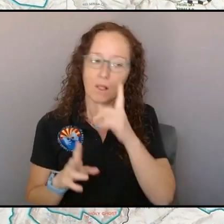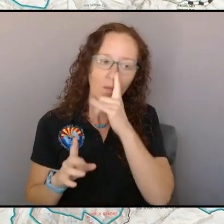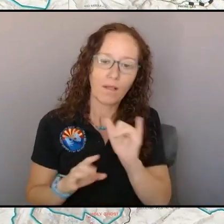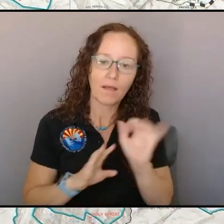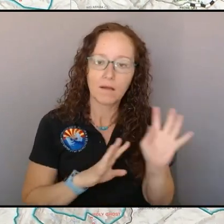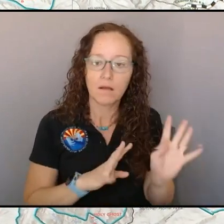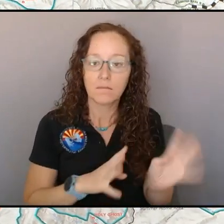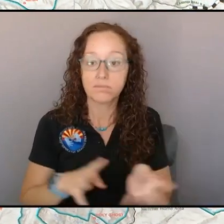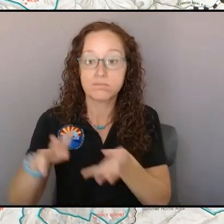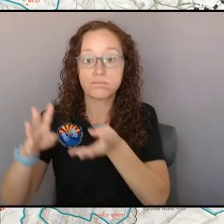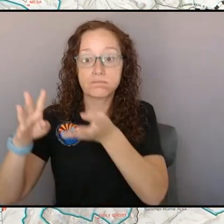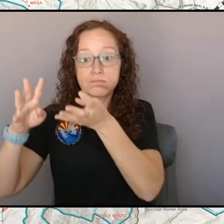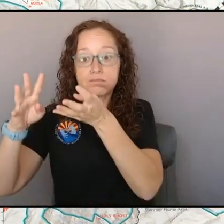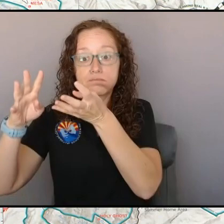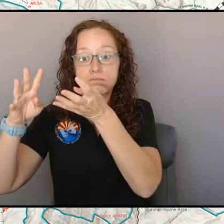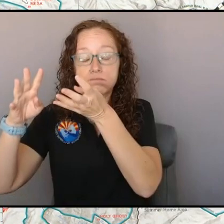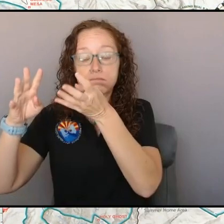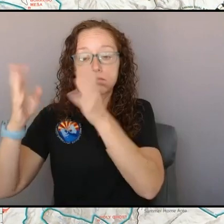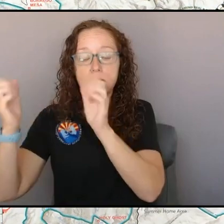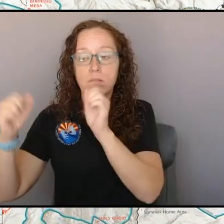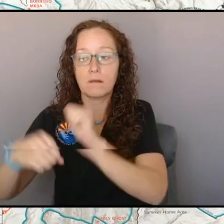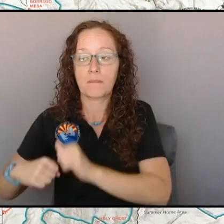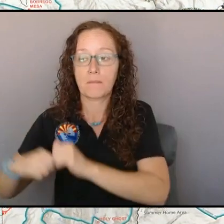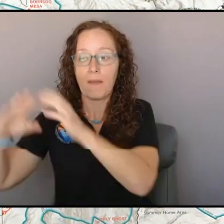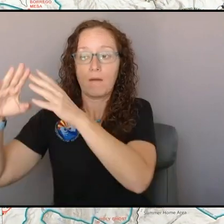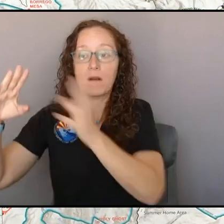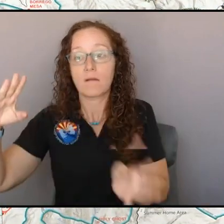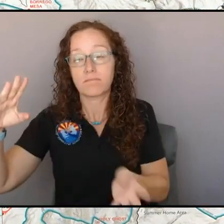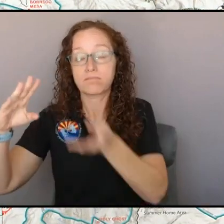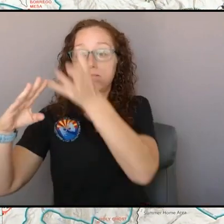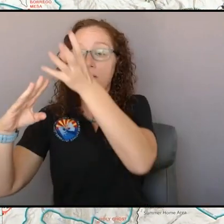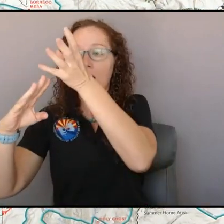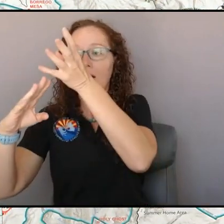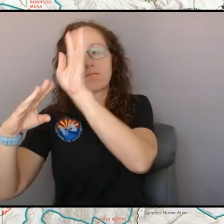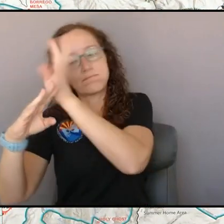get to those ridgetops, and persist east, running down slope